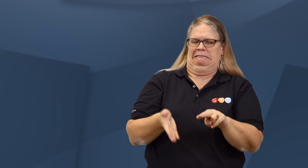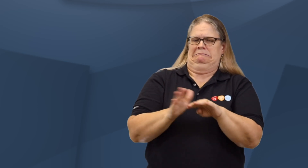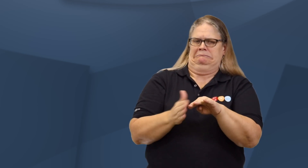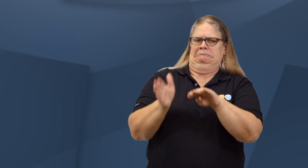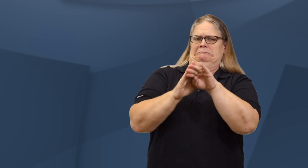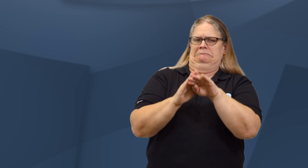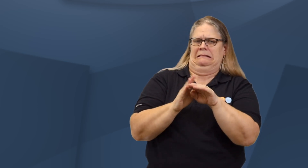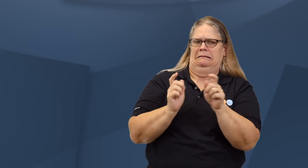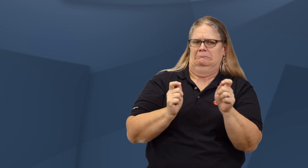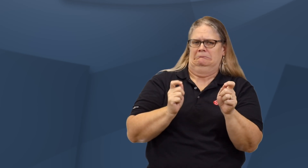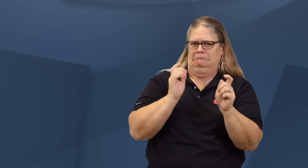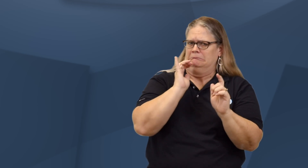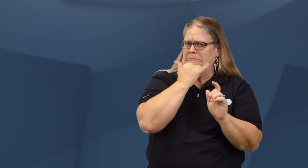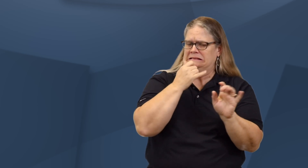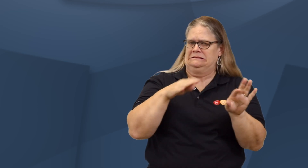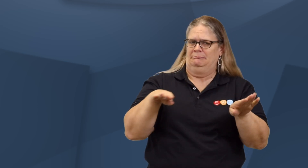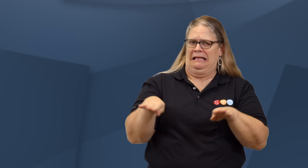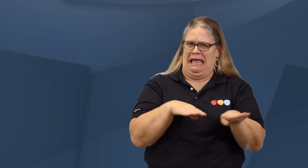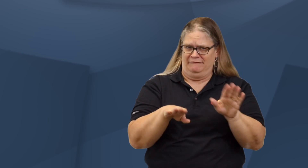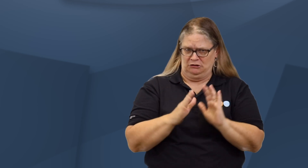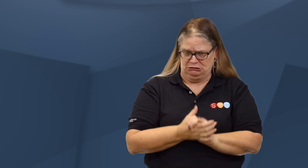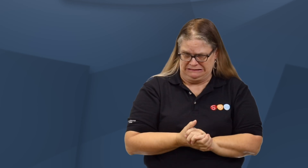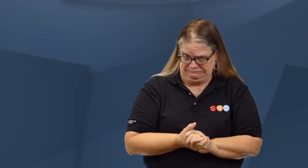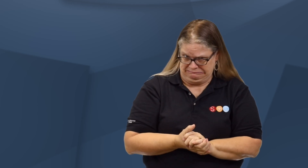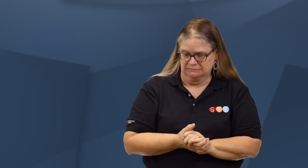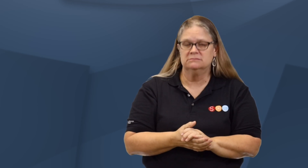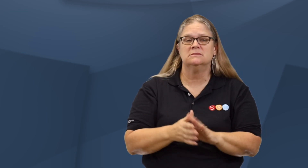because that can cause an escalation of misbehavior.